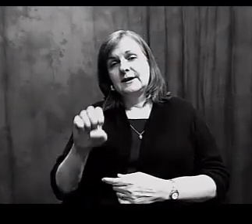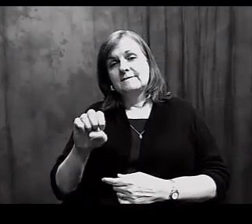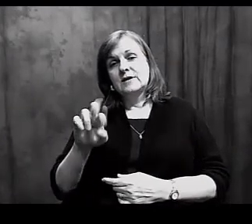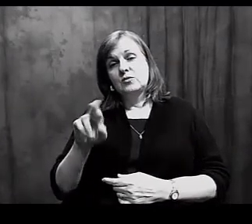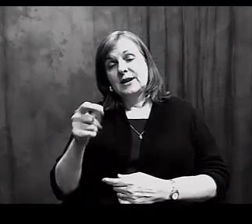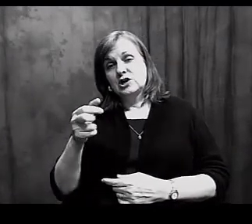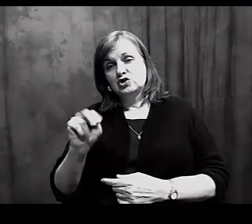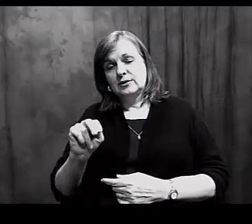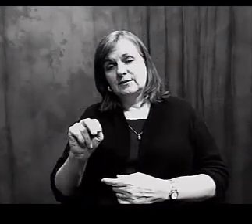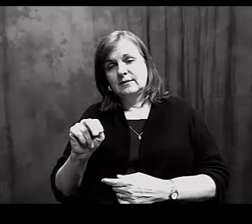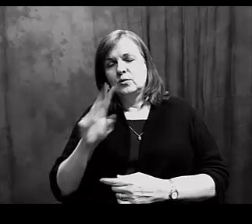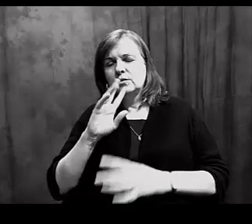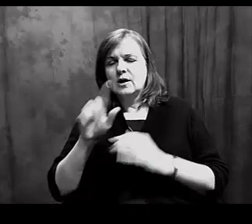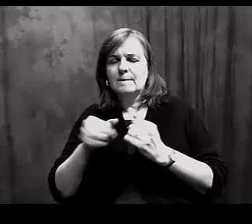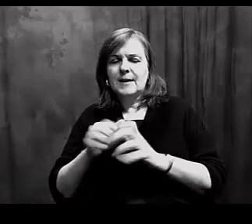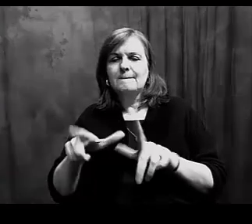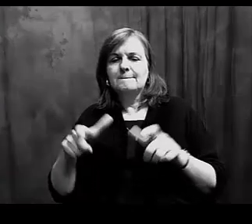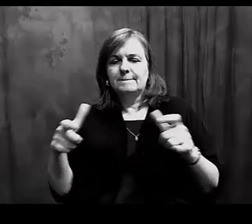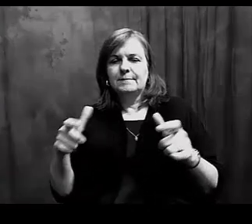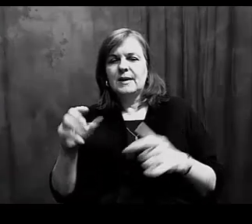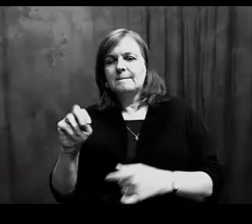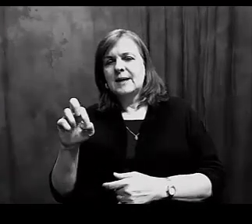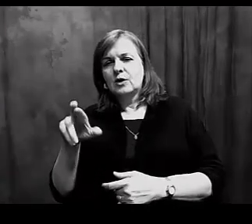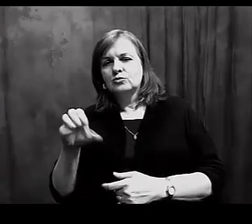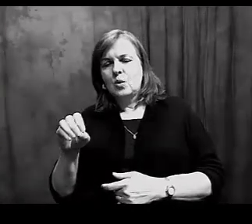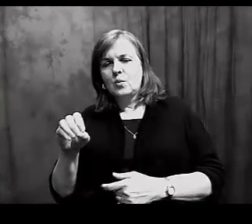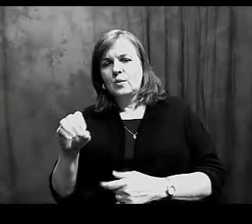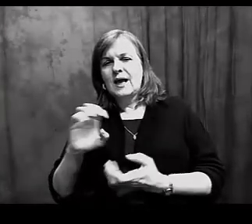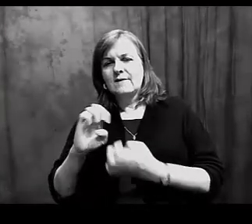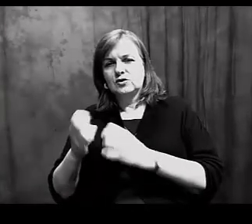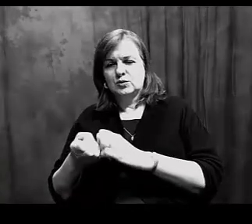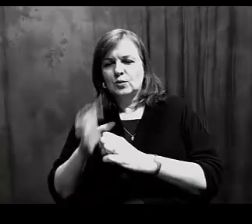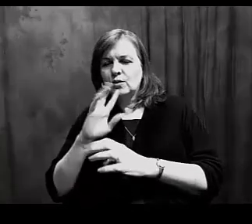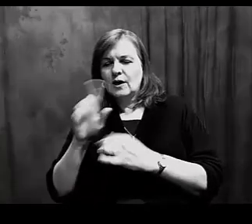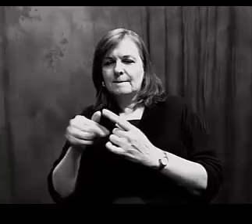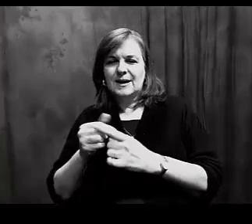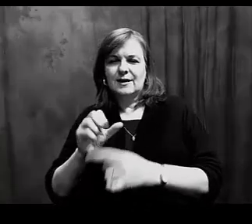we will talk about it with macroevolution -- macroevolution refers to speciation events